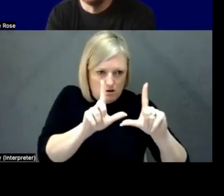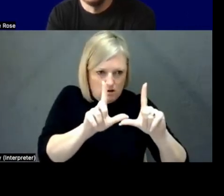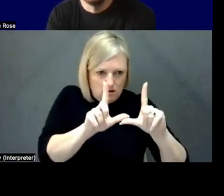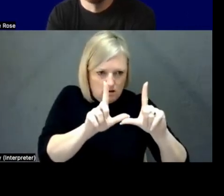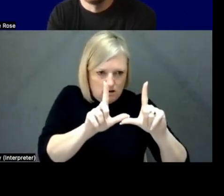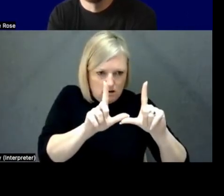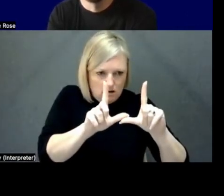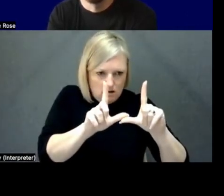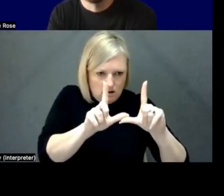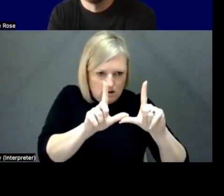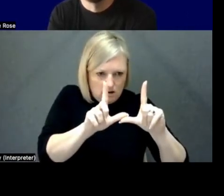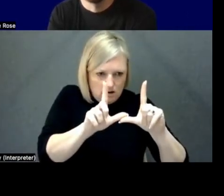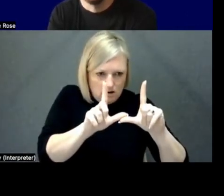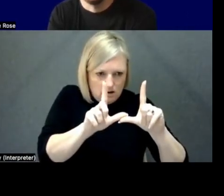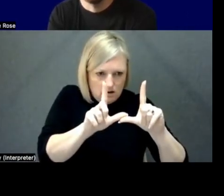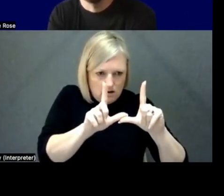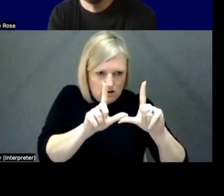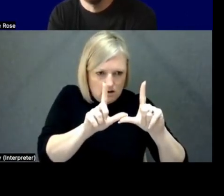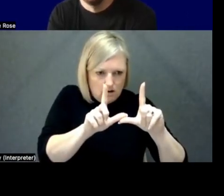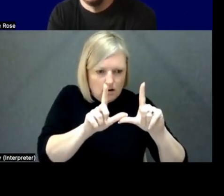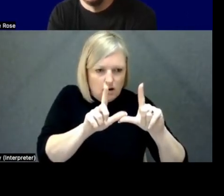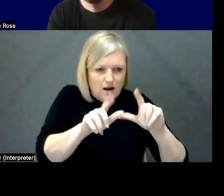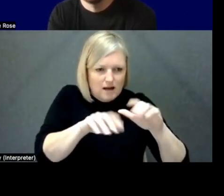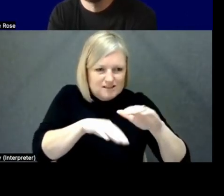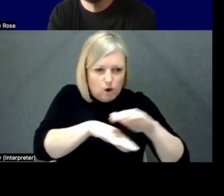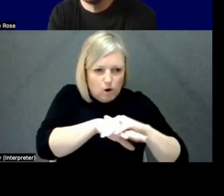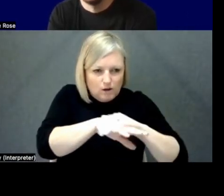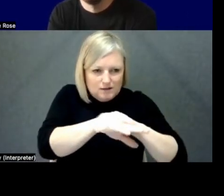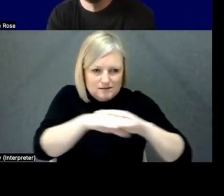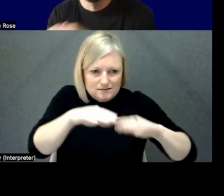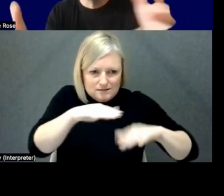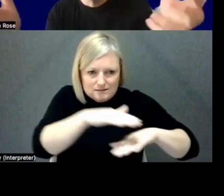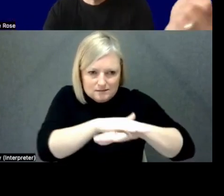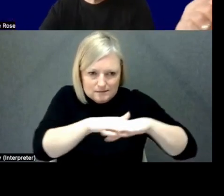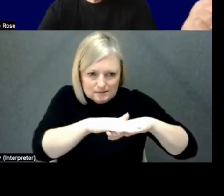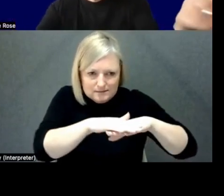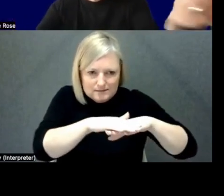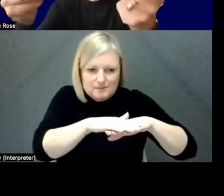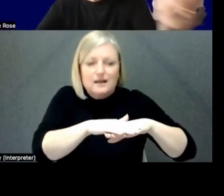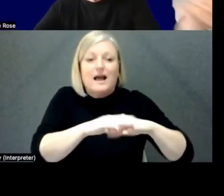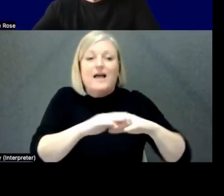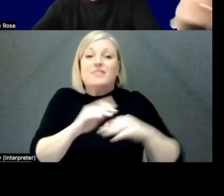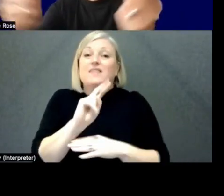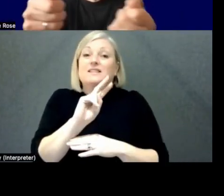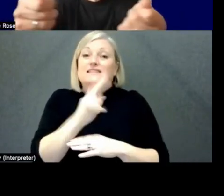and really having to work hard to get her hands in. The second time, Ruby is grasping and she's bringing her